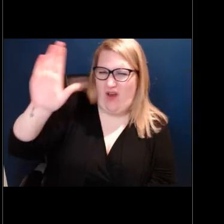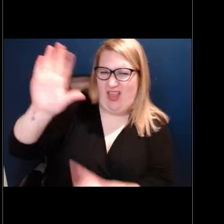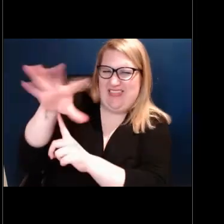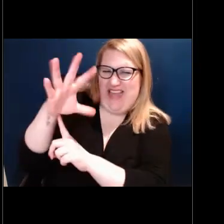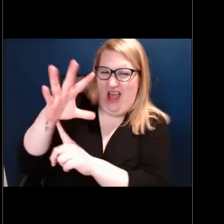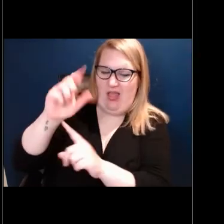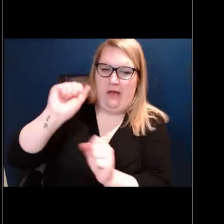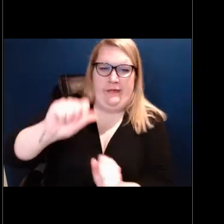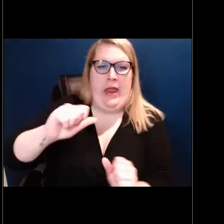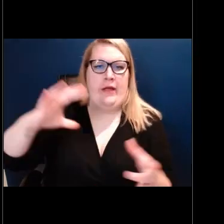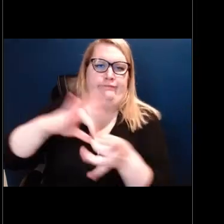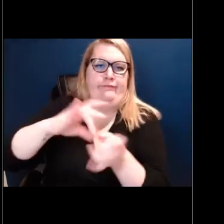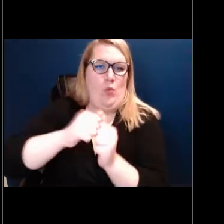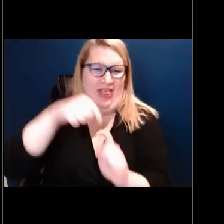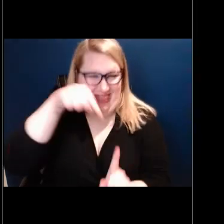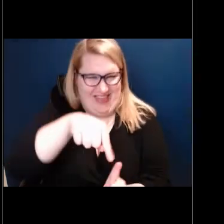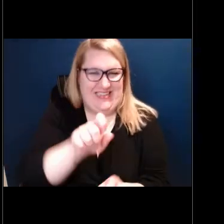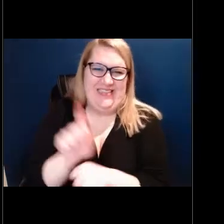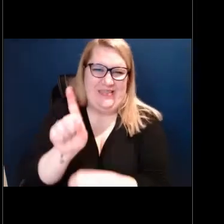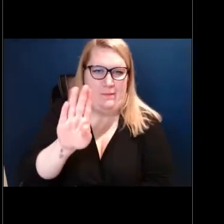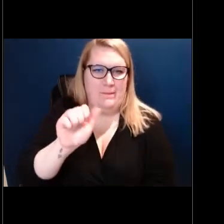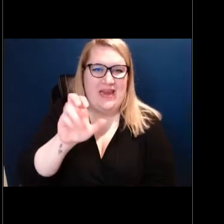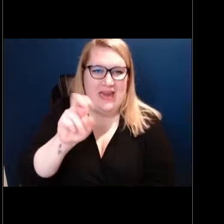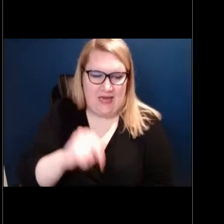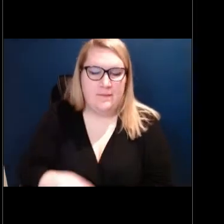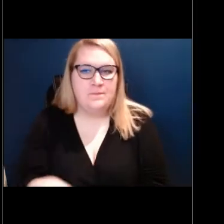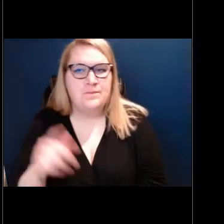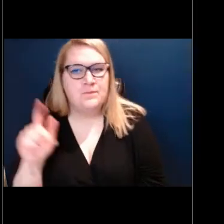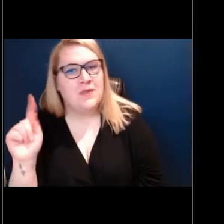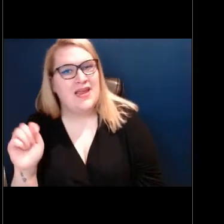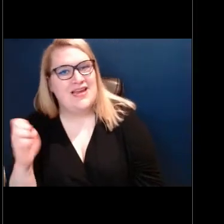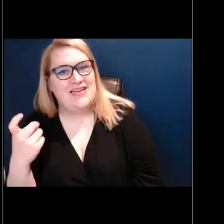[Nicole Bartlett] Great, Texas wants to know, "How do people get a beacon?"